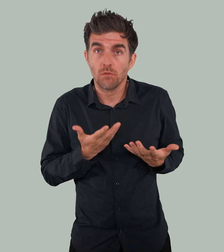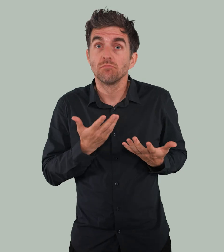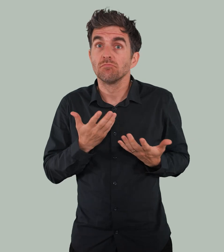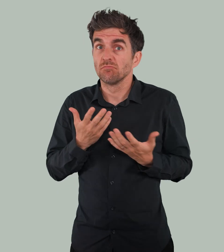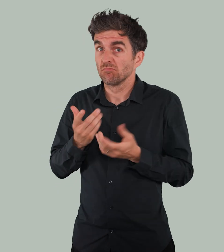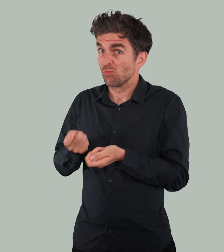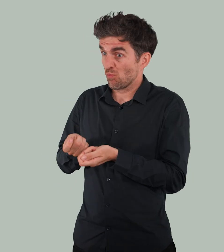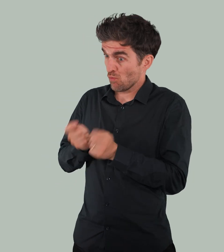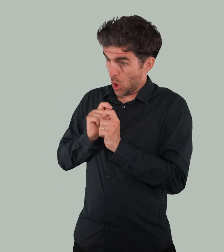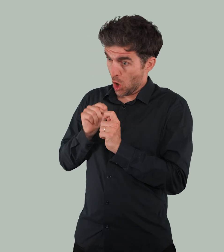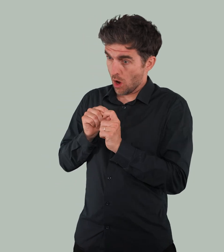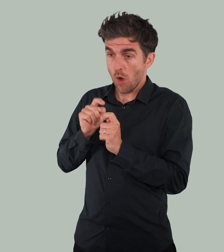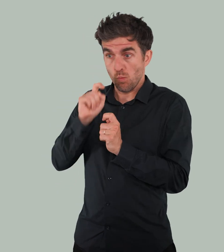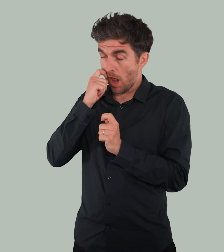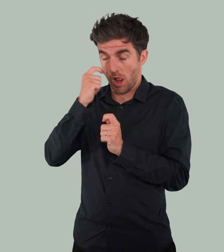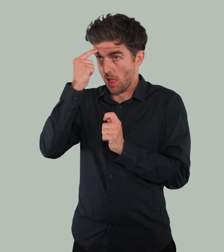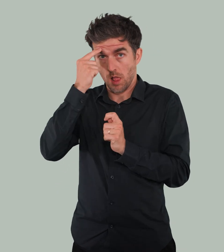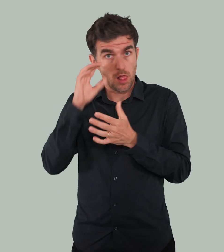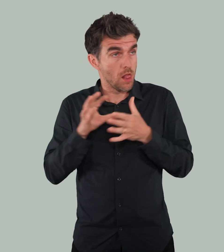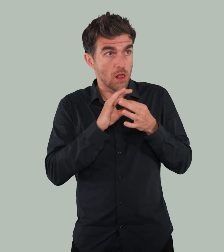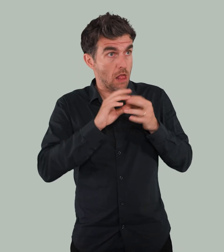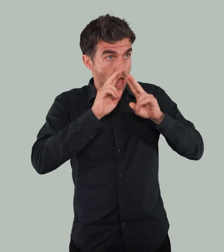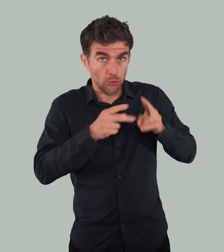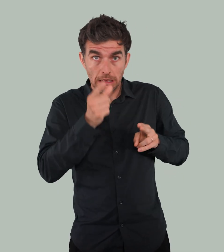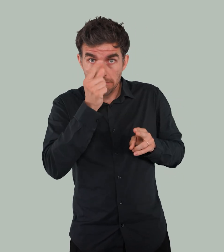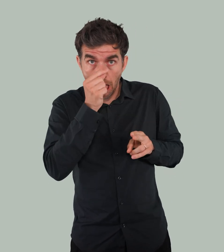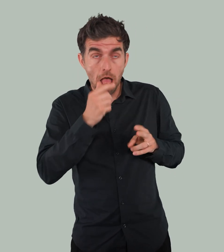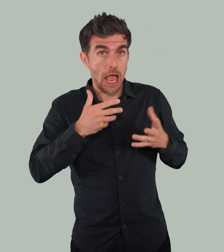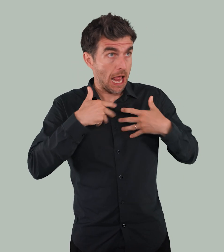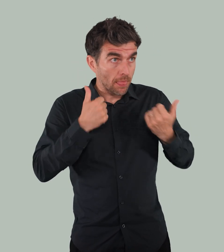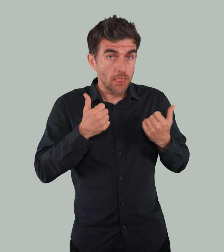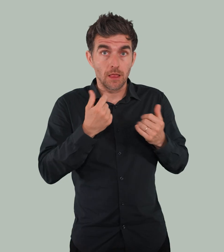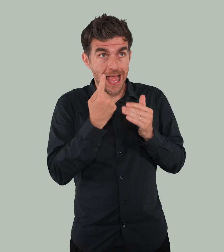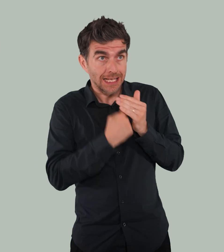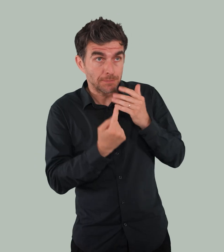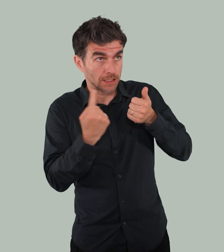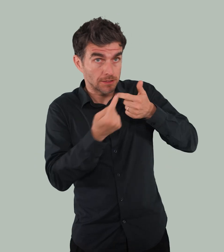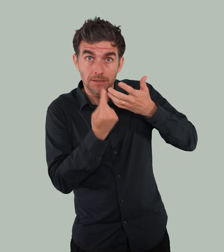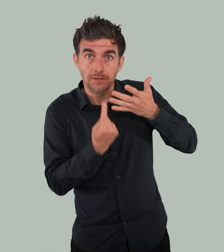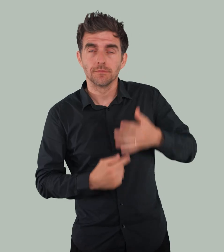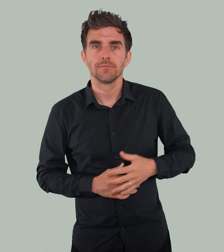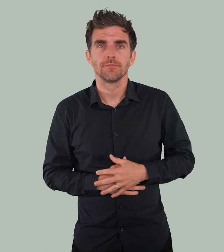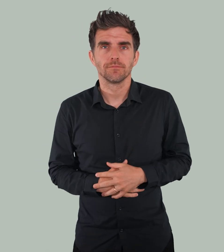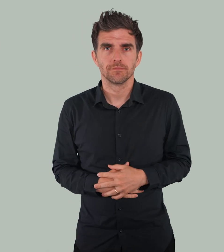saying that awards affect their housing security, health and independence.